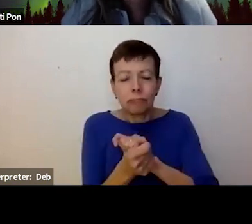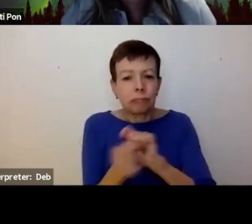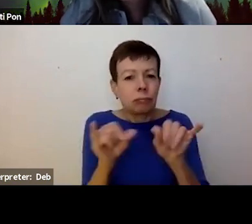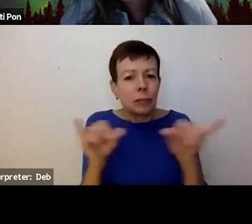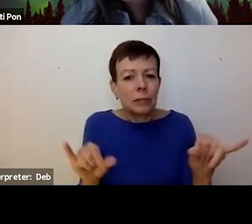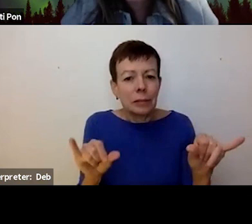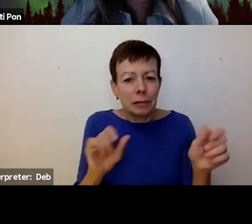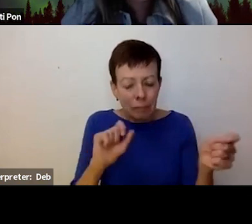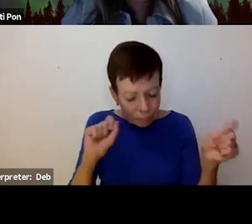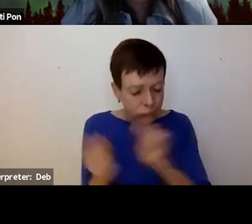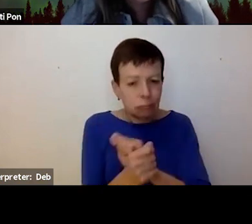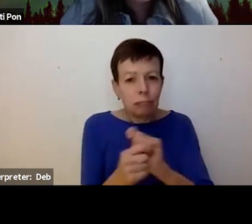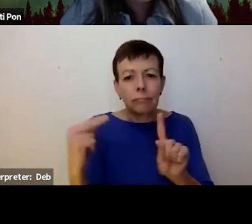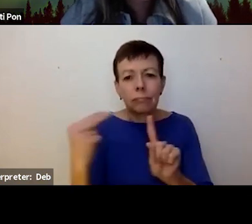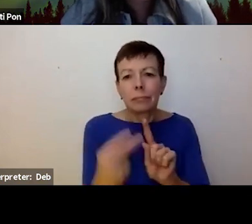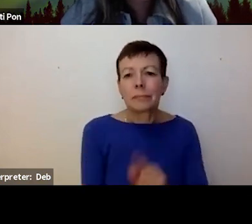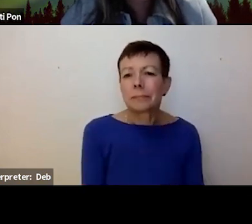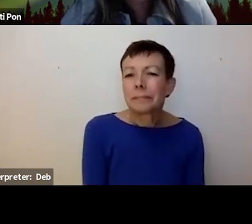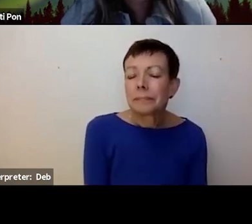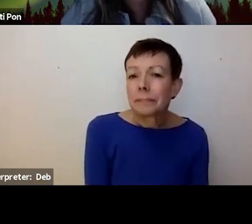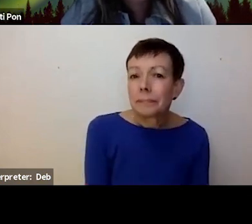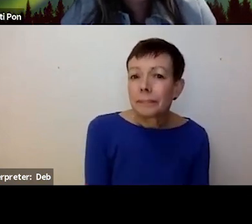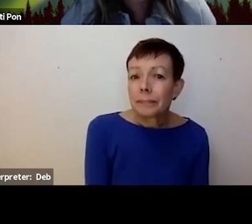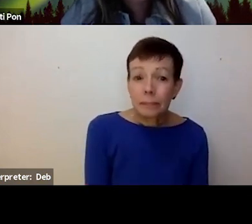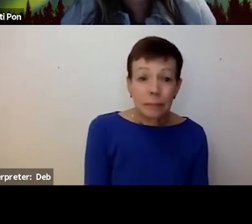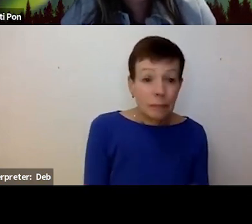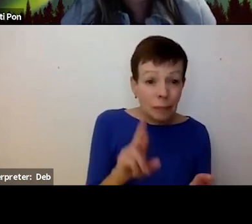So I don't know if there are any other questions, Riel. I'm sorry. I didn't mean